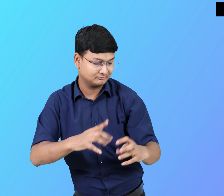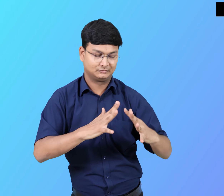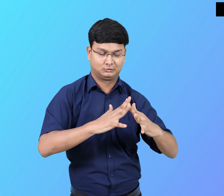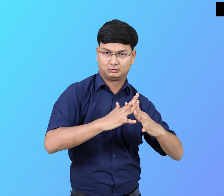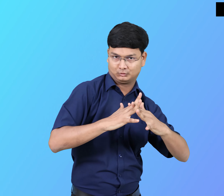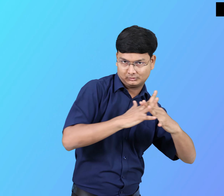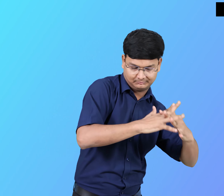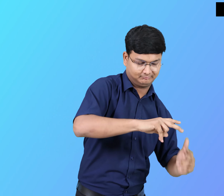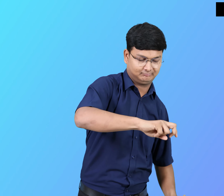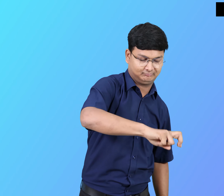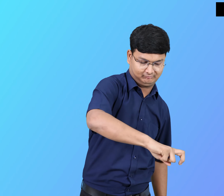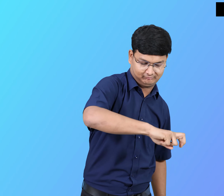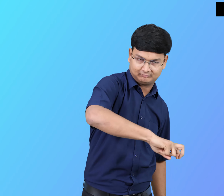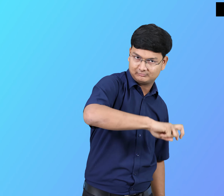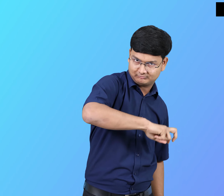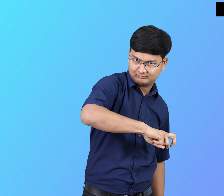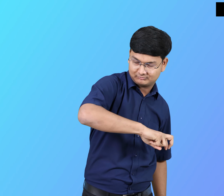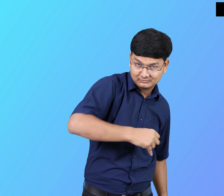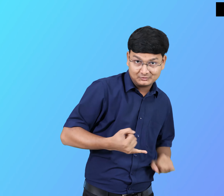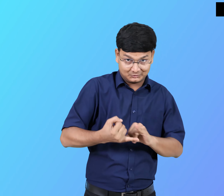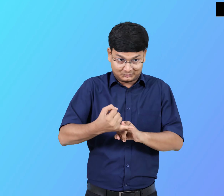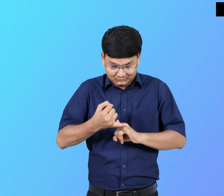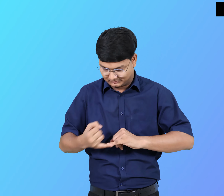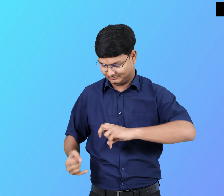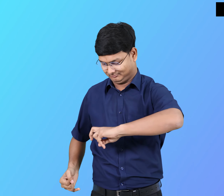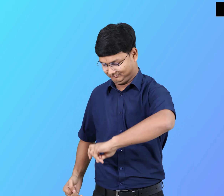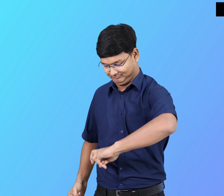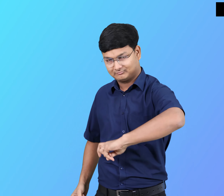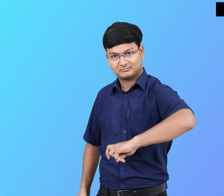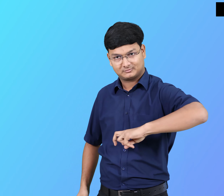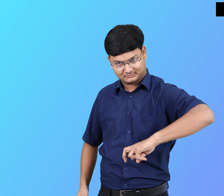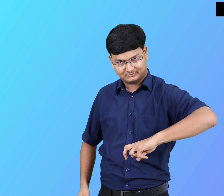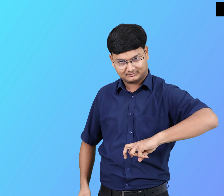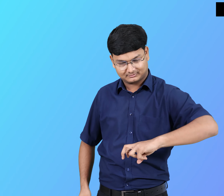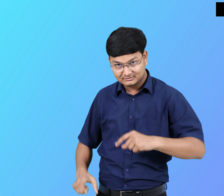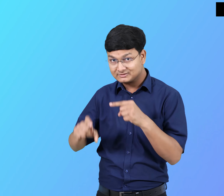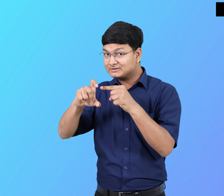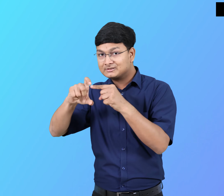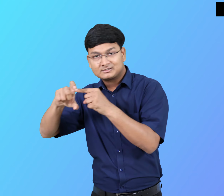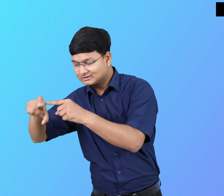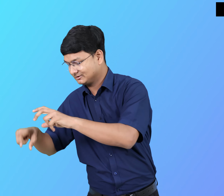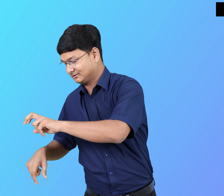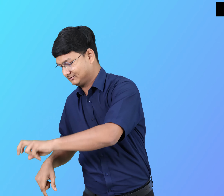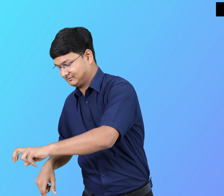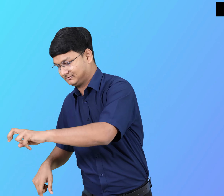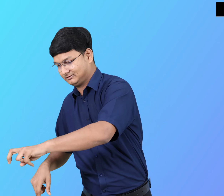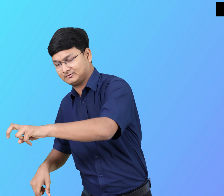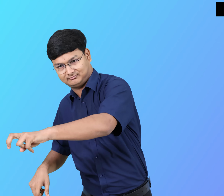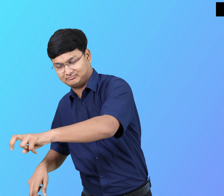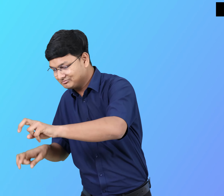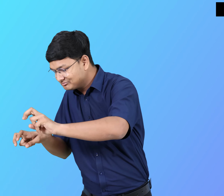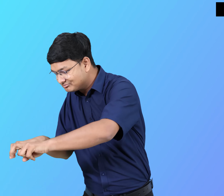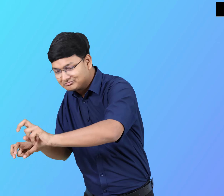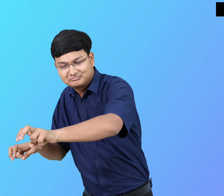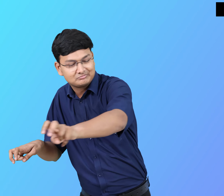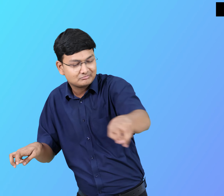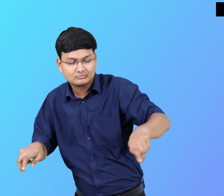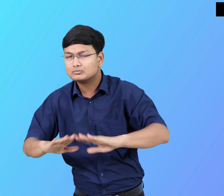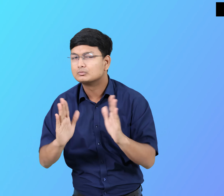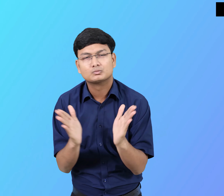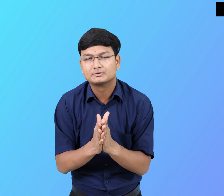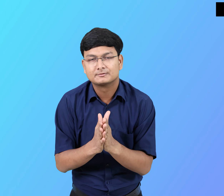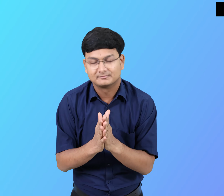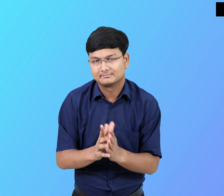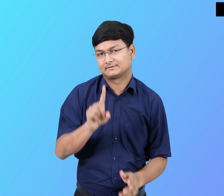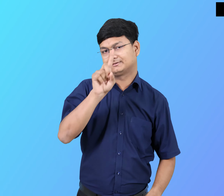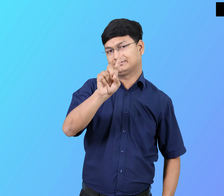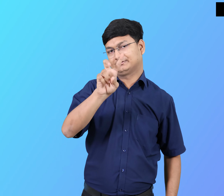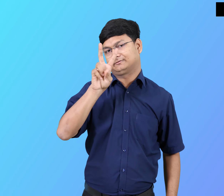three towards the west, three towards the south and three towards the east.